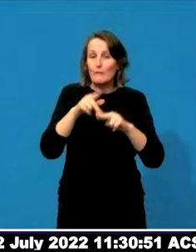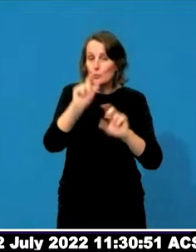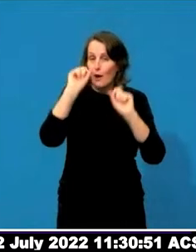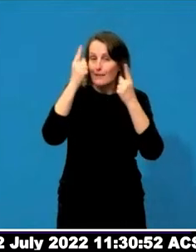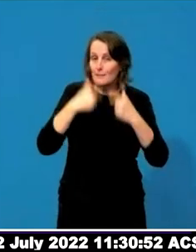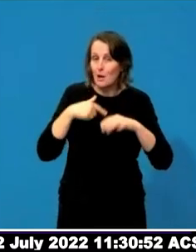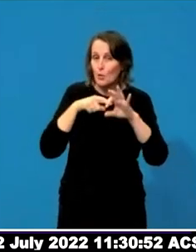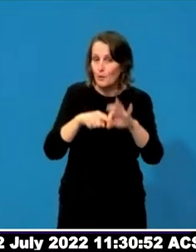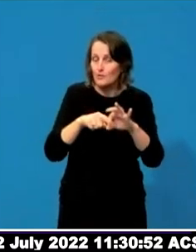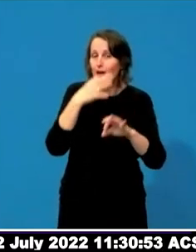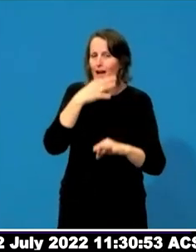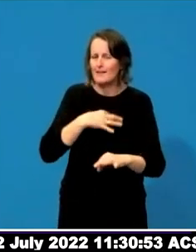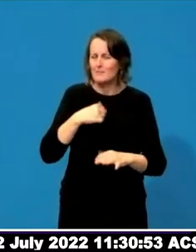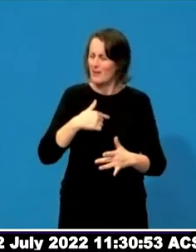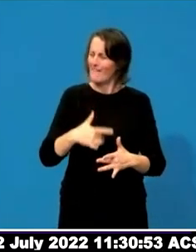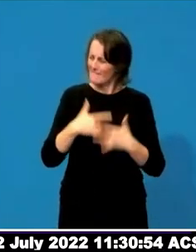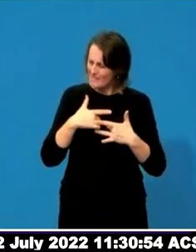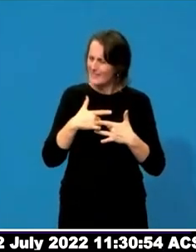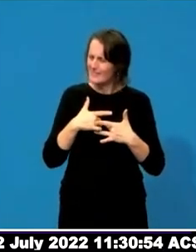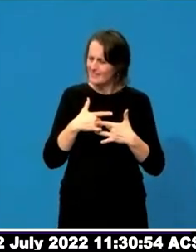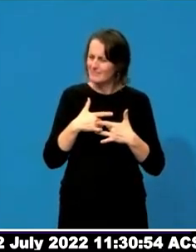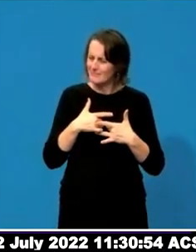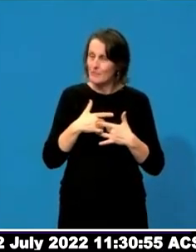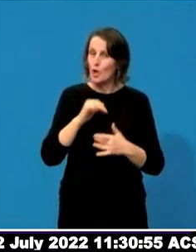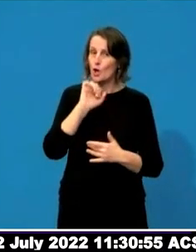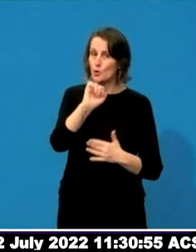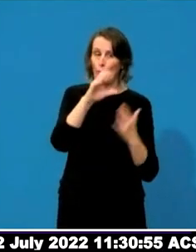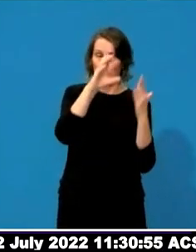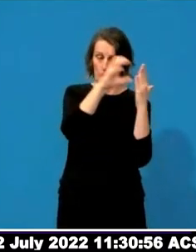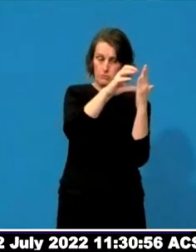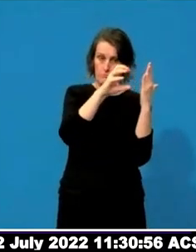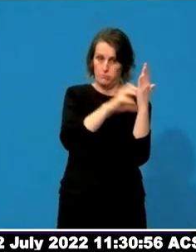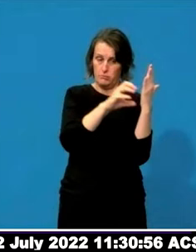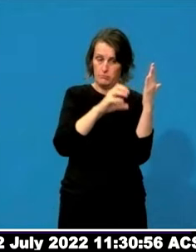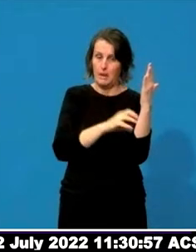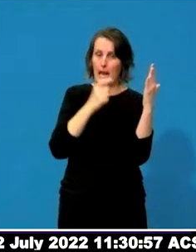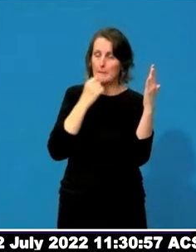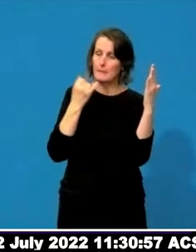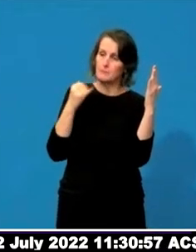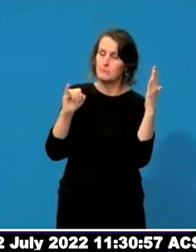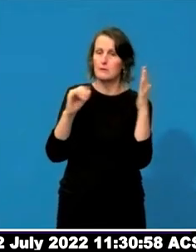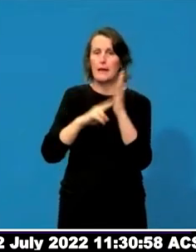But it just does seem to me that some of the criticisms you have made - and they are not - you're not alone in that,